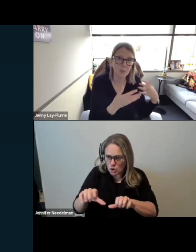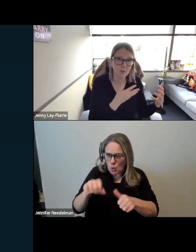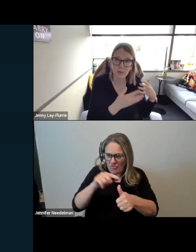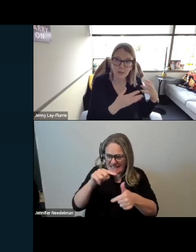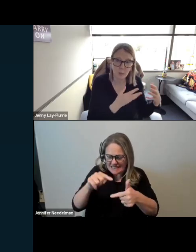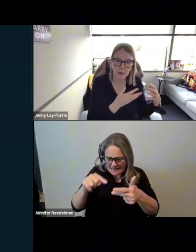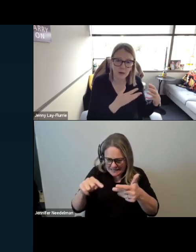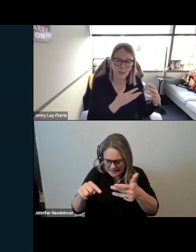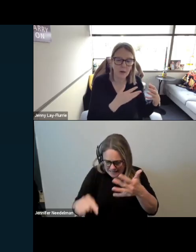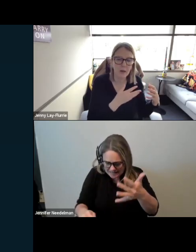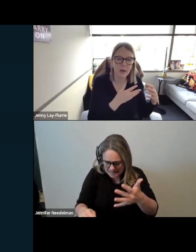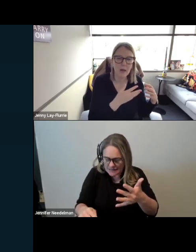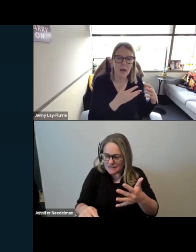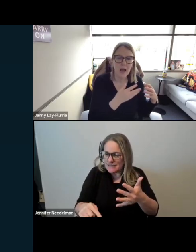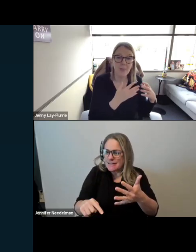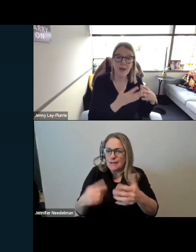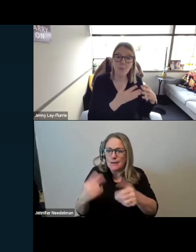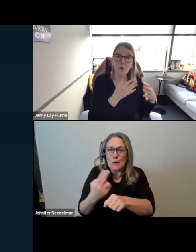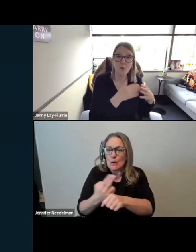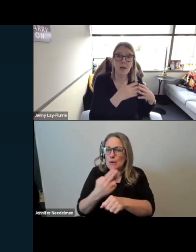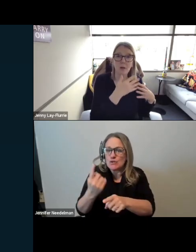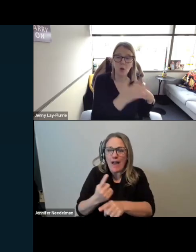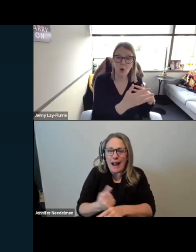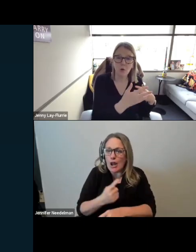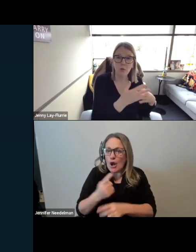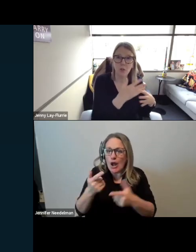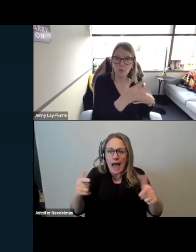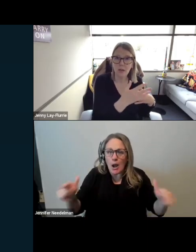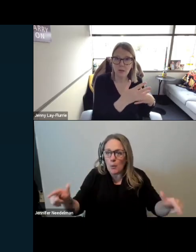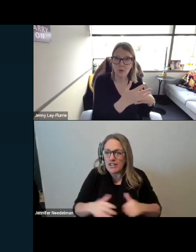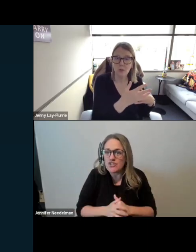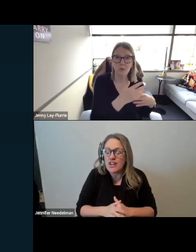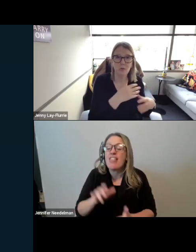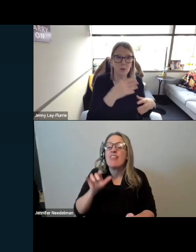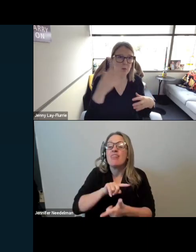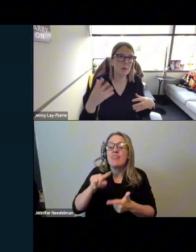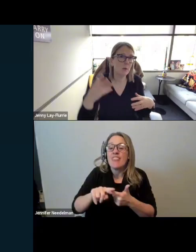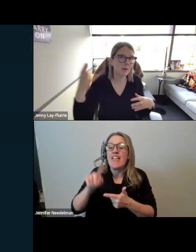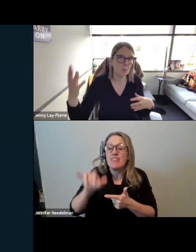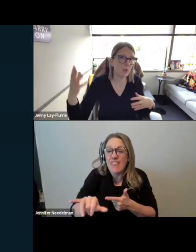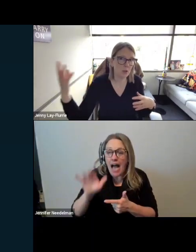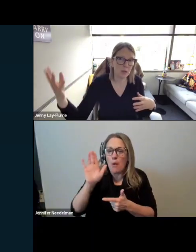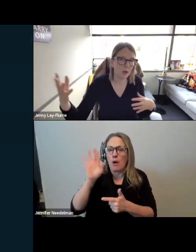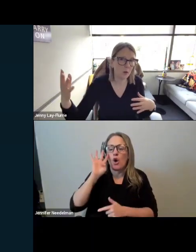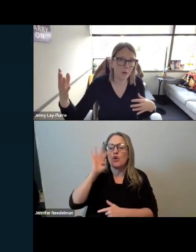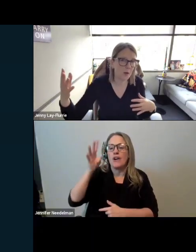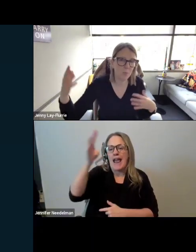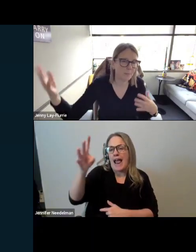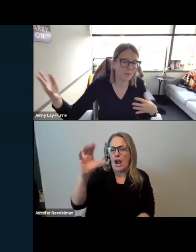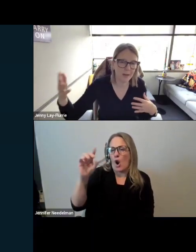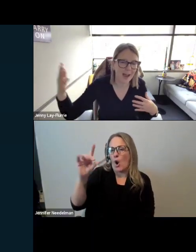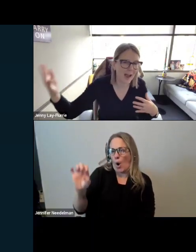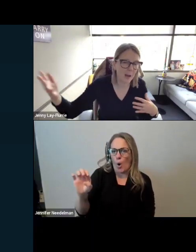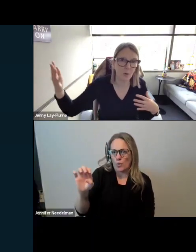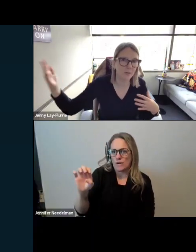and I would speak to one another. And that will create the code that you then use to create whatever widget code, website, app